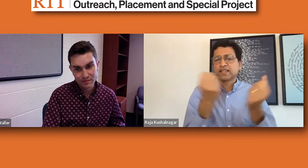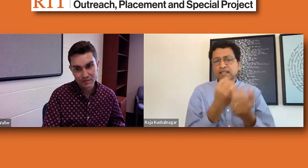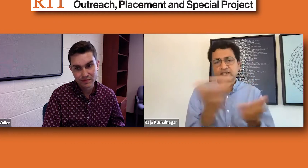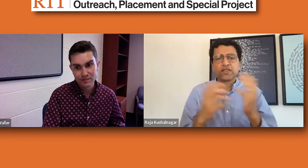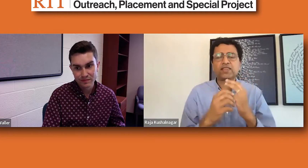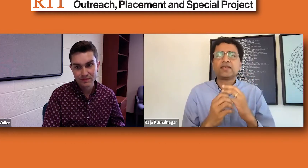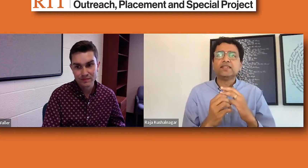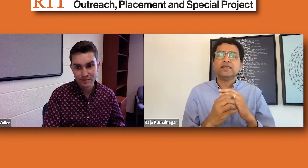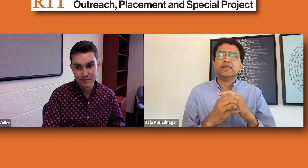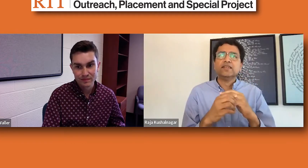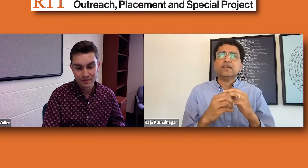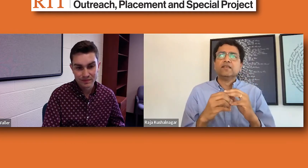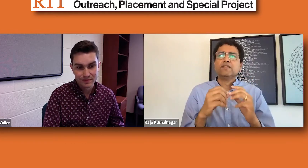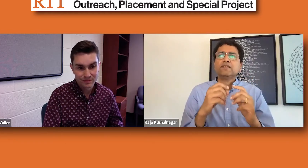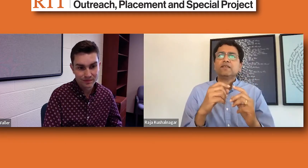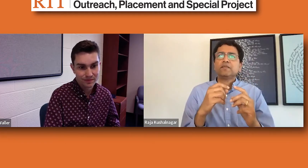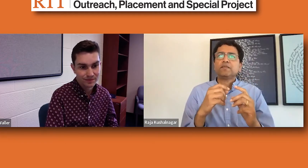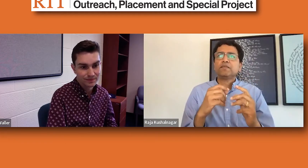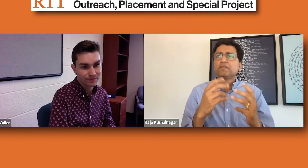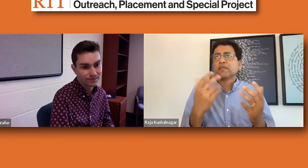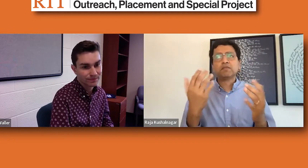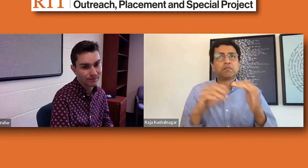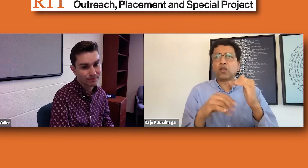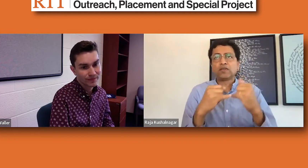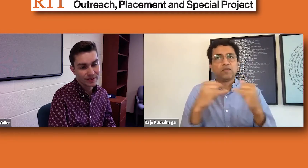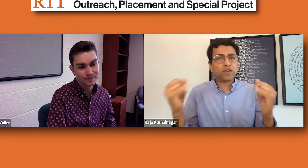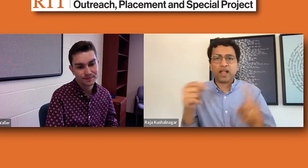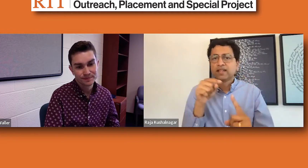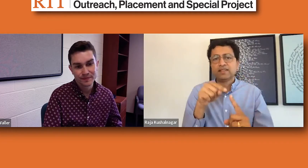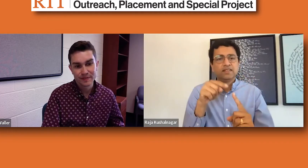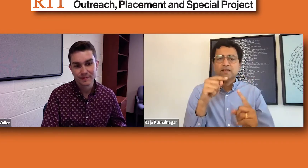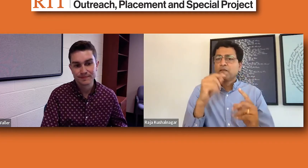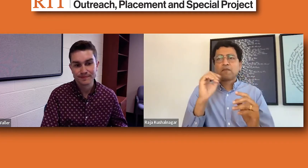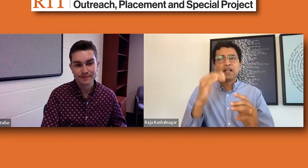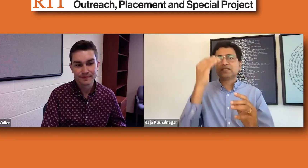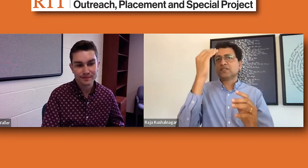of written communication to clarify, but it is nice to be able